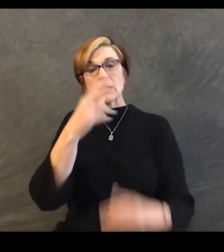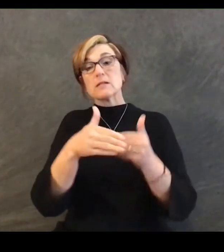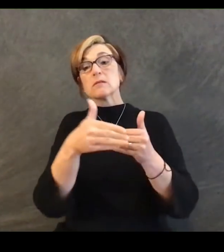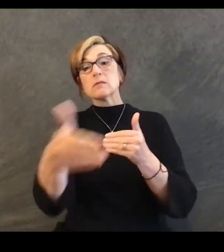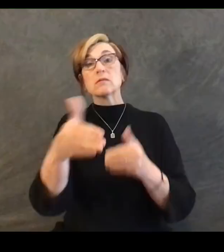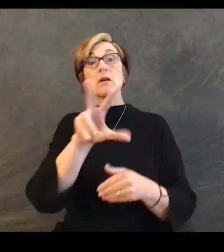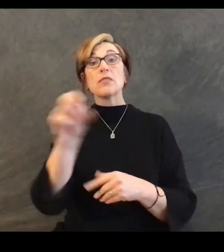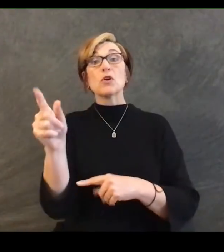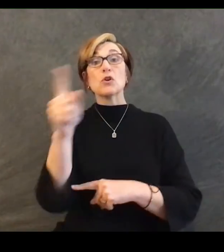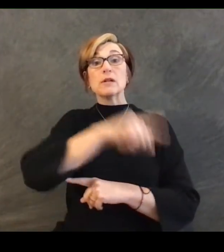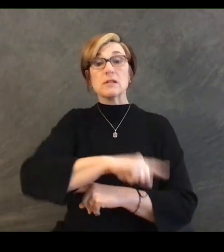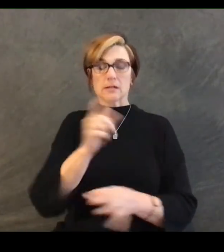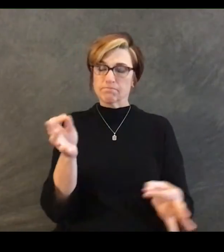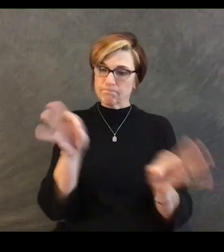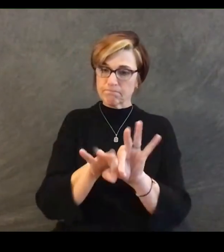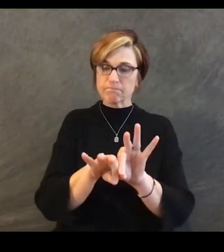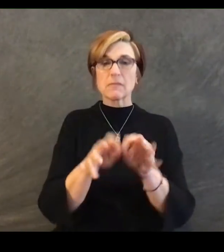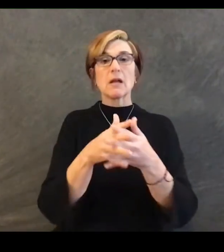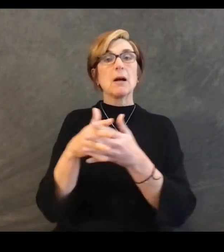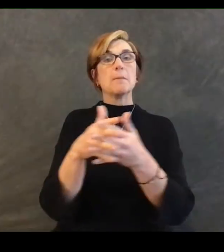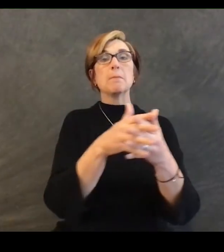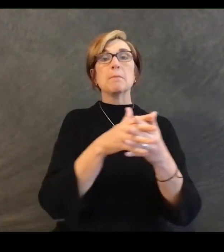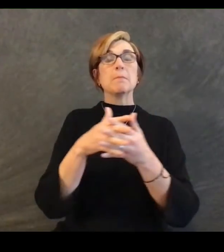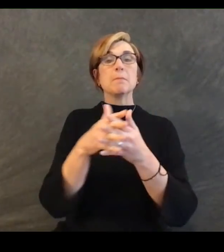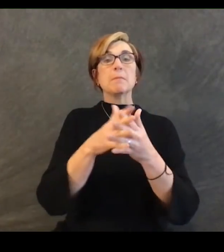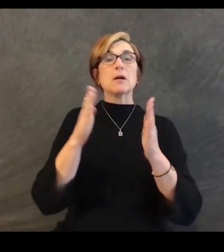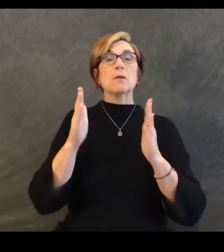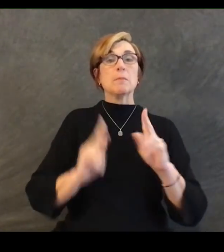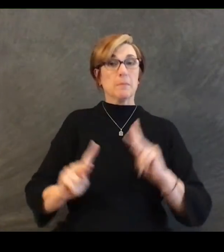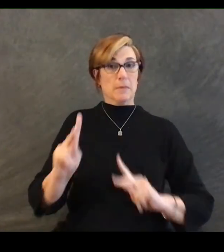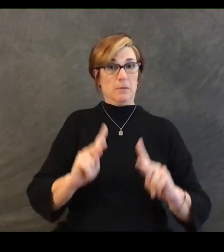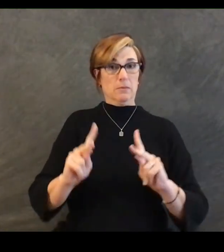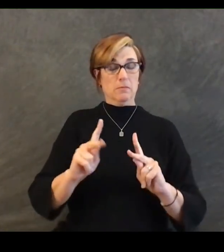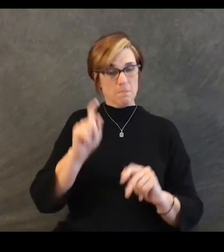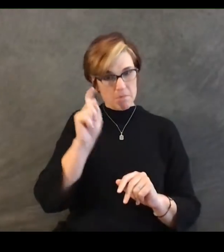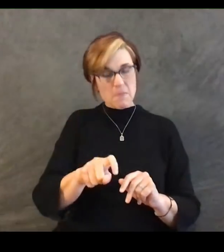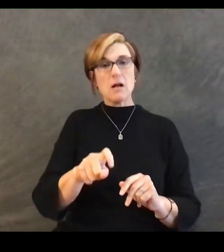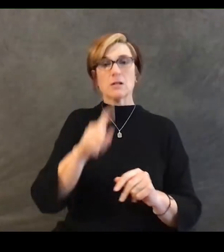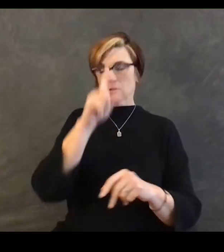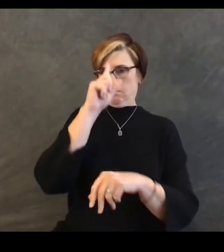it's a matter of life and death frankly it's a matter of life and death